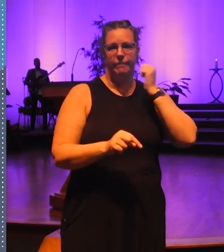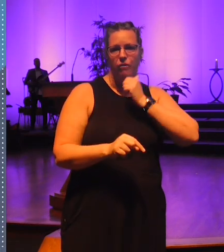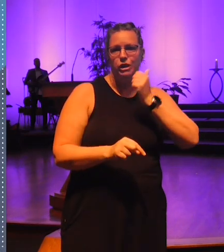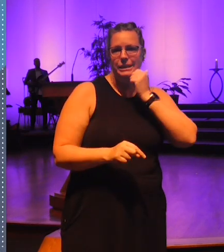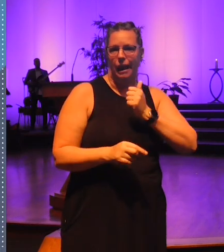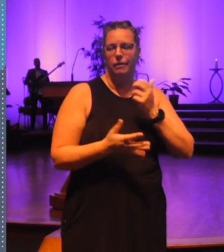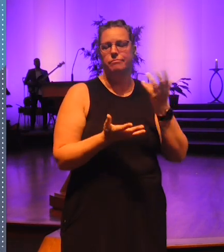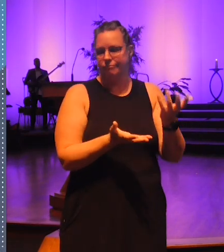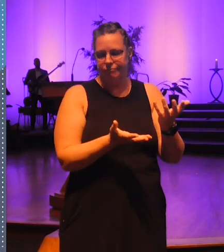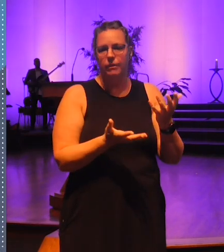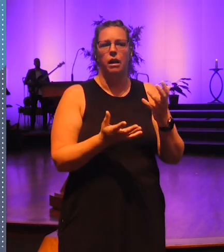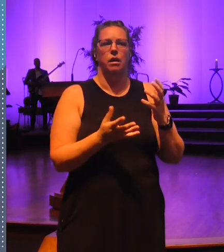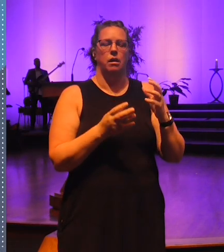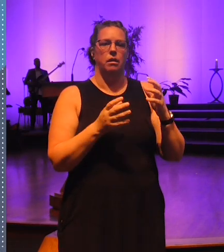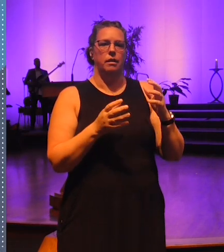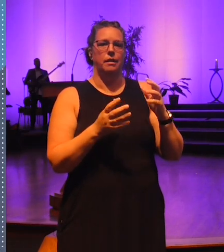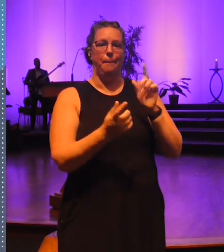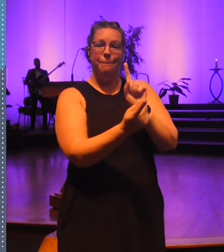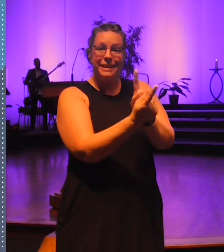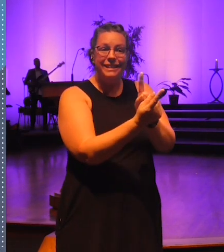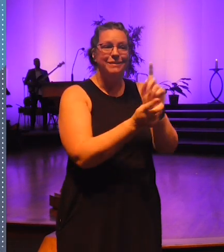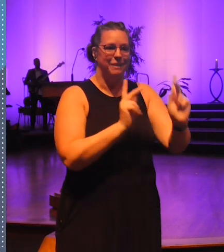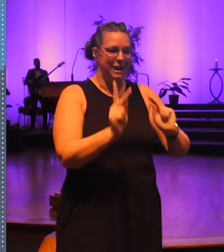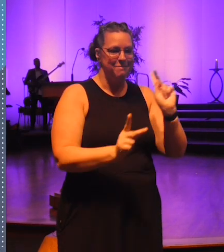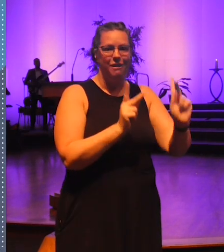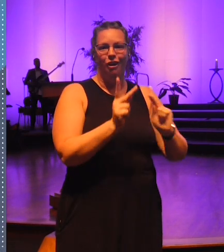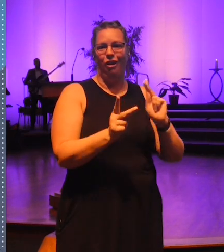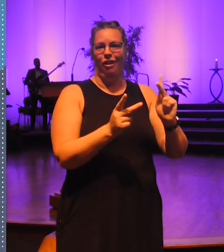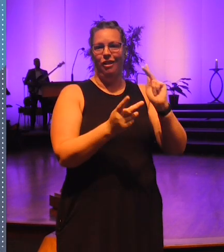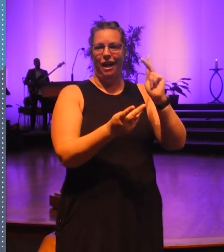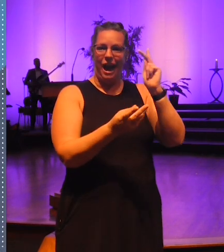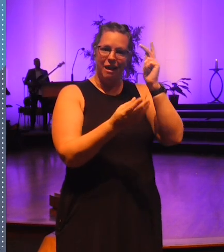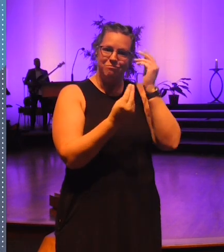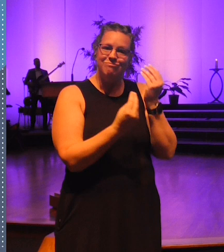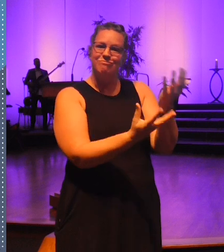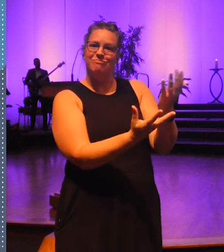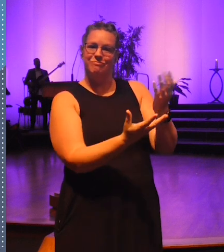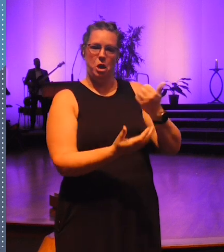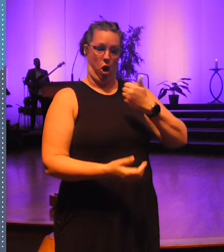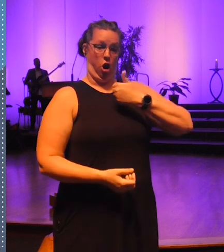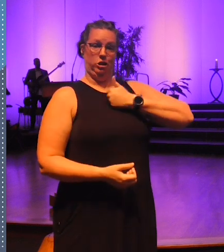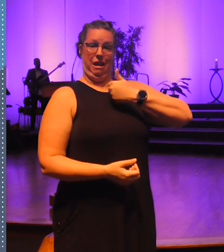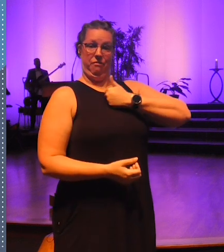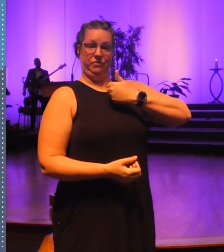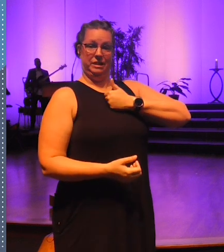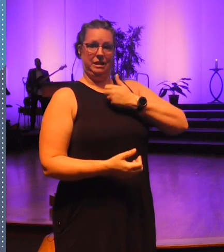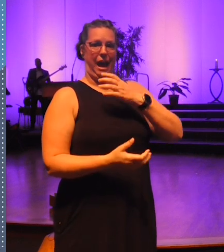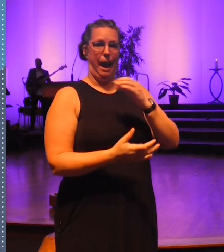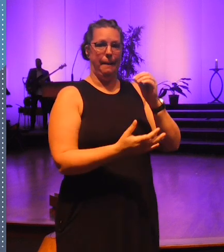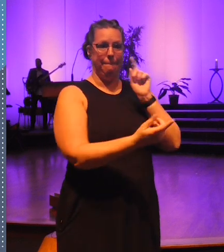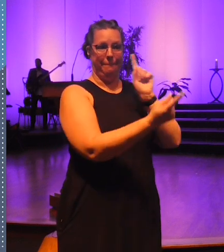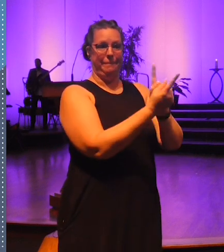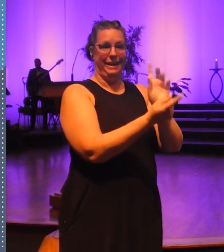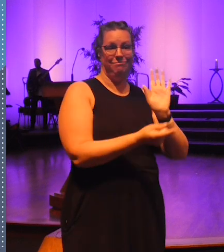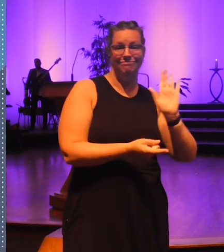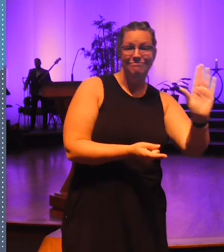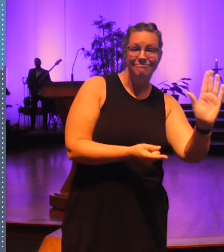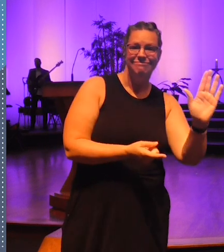to meet people uh and to share our authentic self and and meet people that are being their authentic